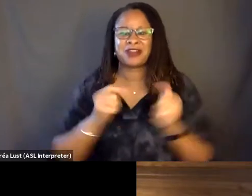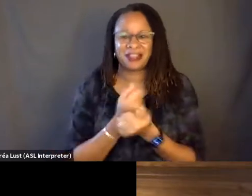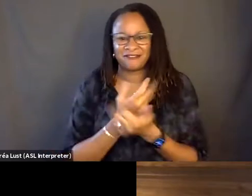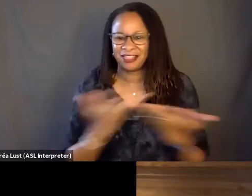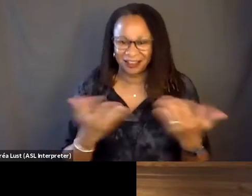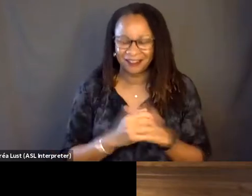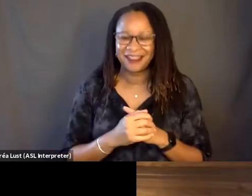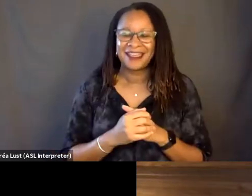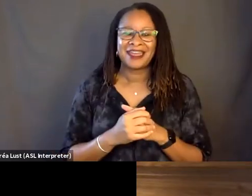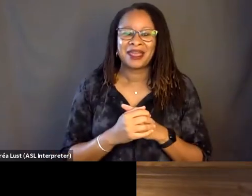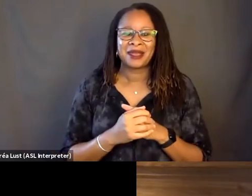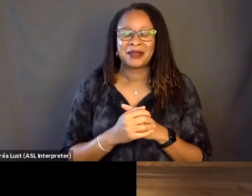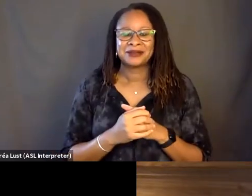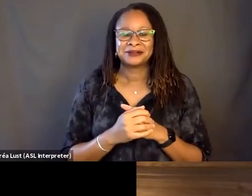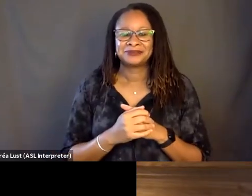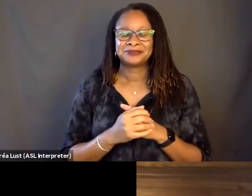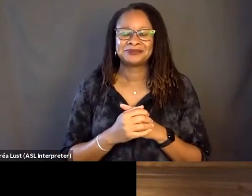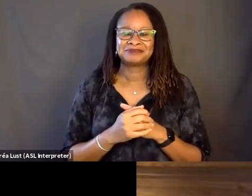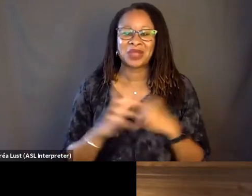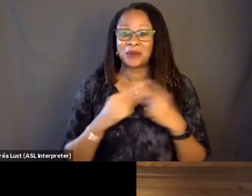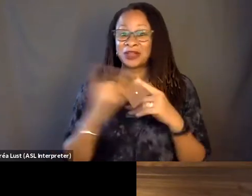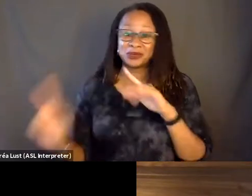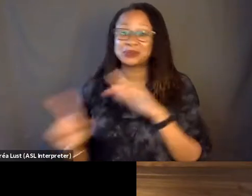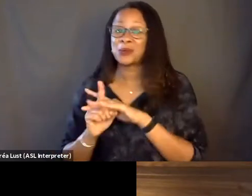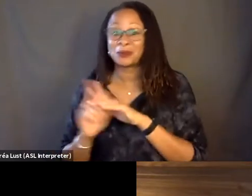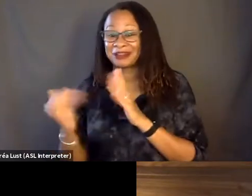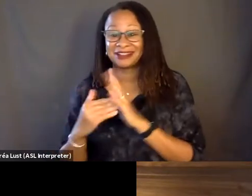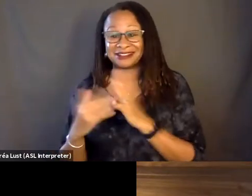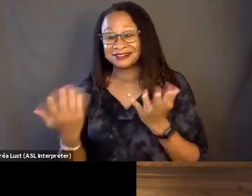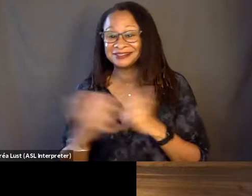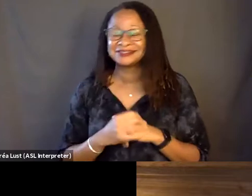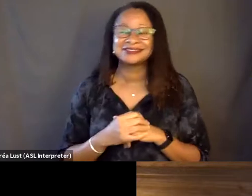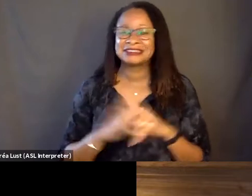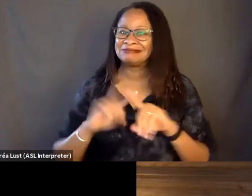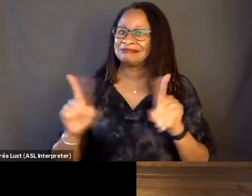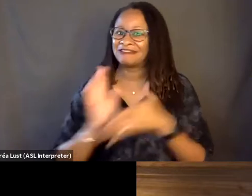by the time you came out. And what you did was extraordinary,